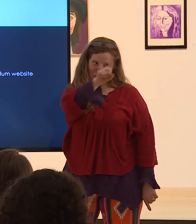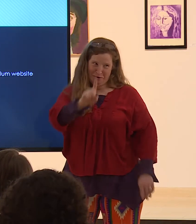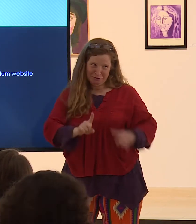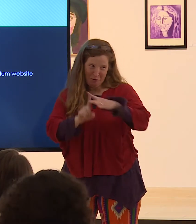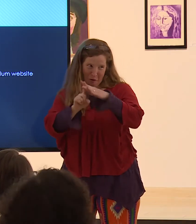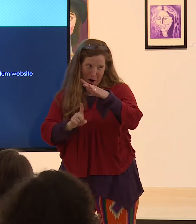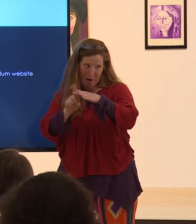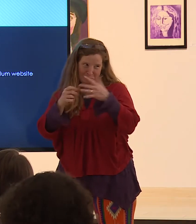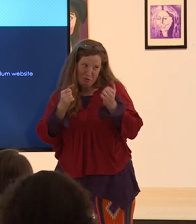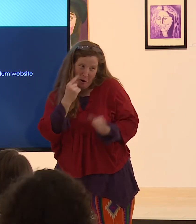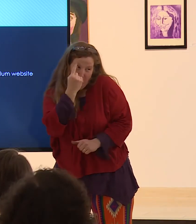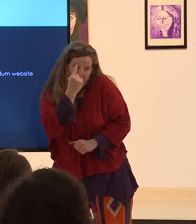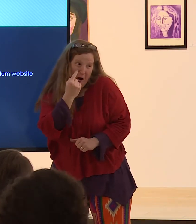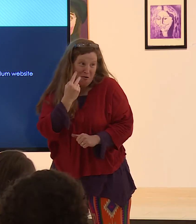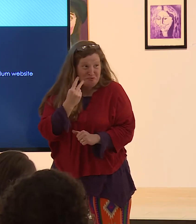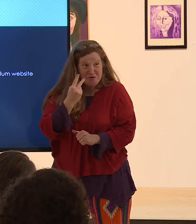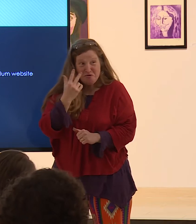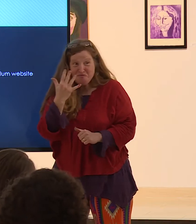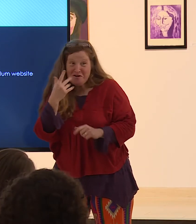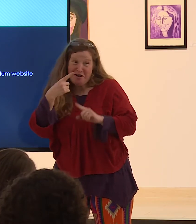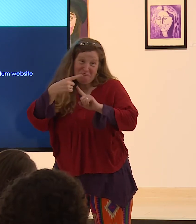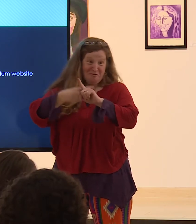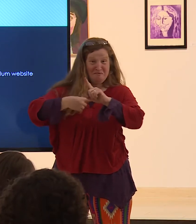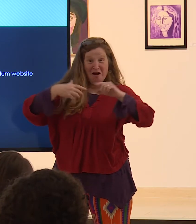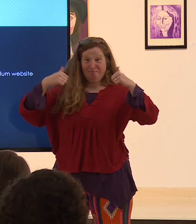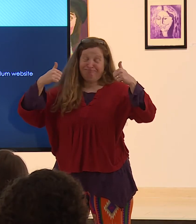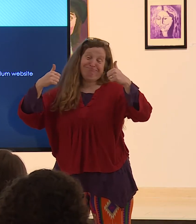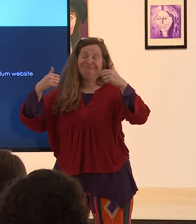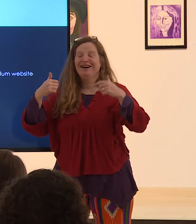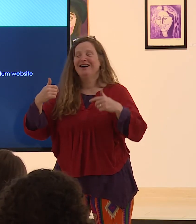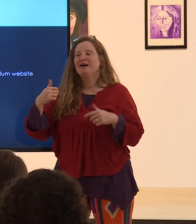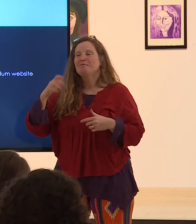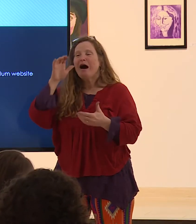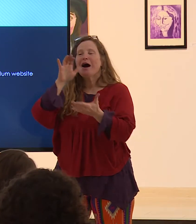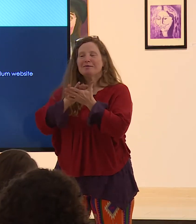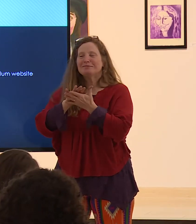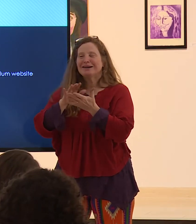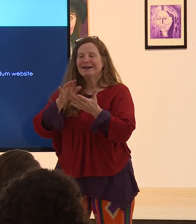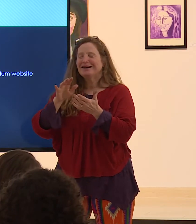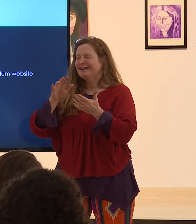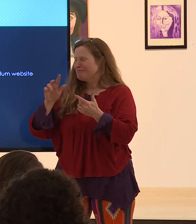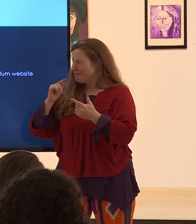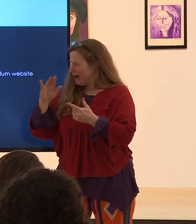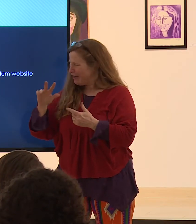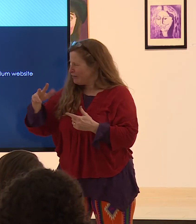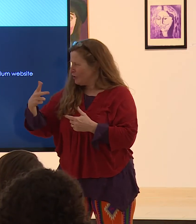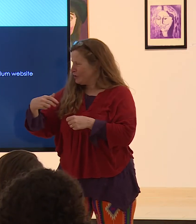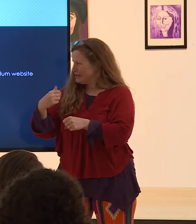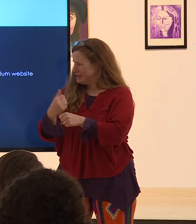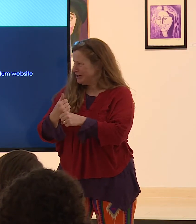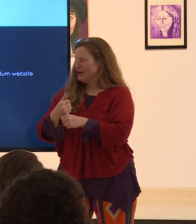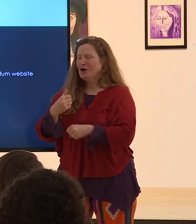I hope you guys try to do one or two, 4 or 5, you know. Try to complete some aspect of the challenge.